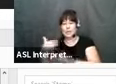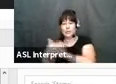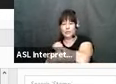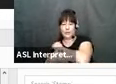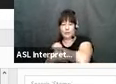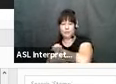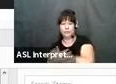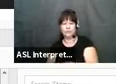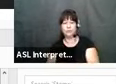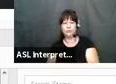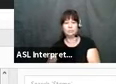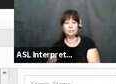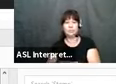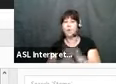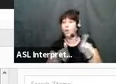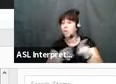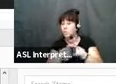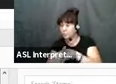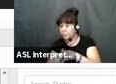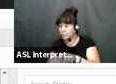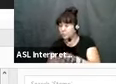In addition, we've had a very different